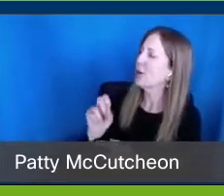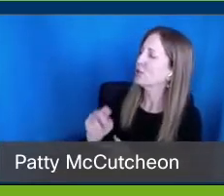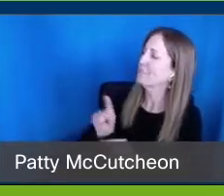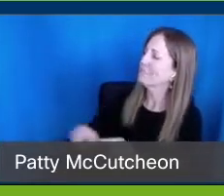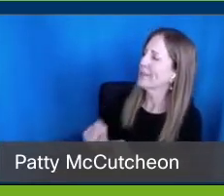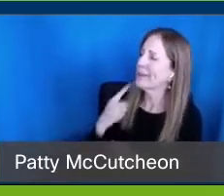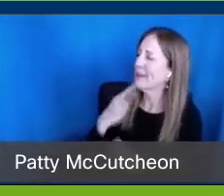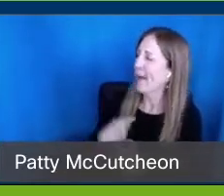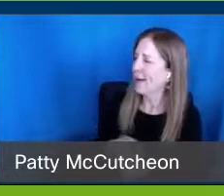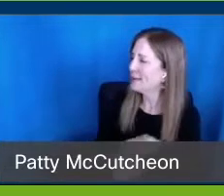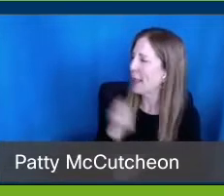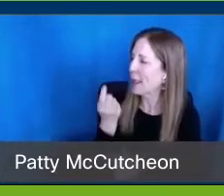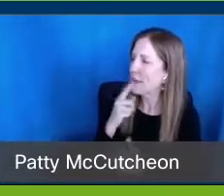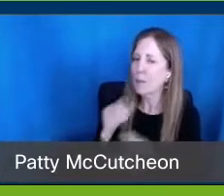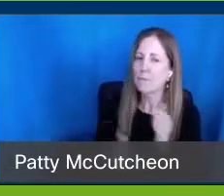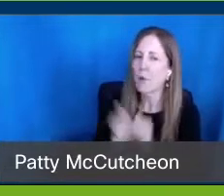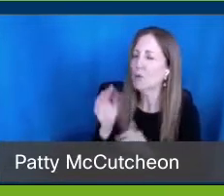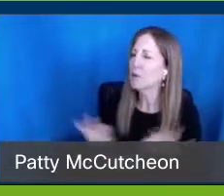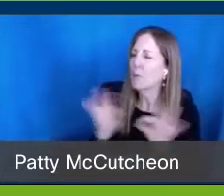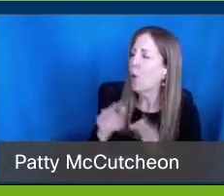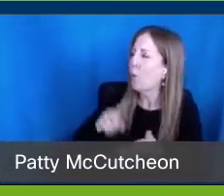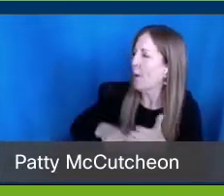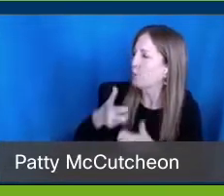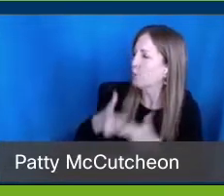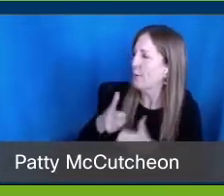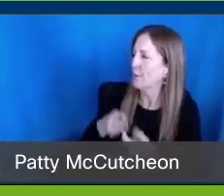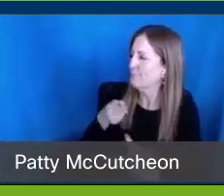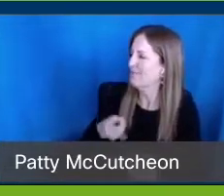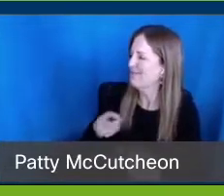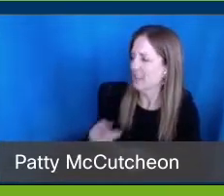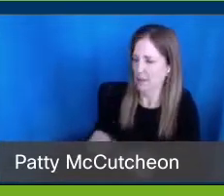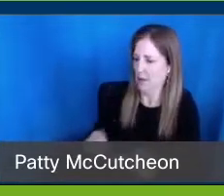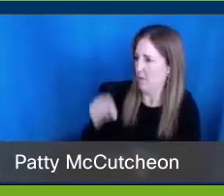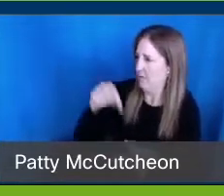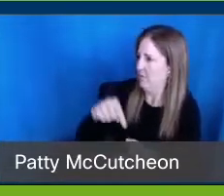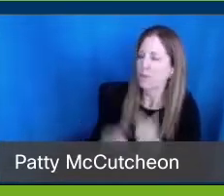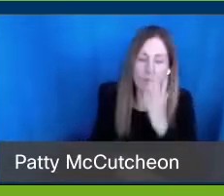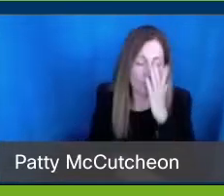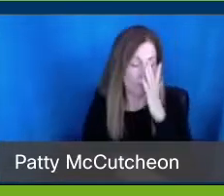And most importantly, what problem did it solve? [Natasha] So first of all, I want to do a little bit